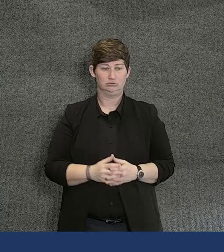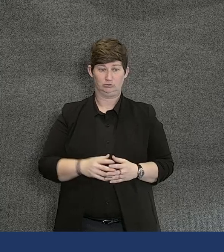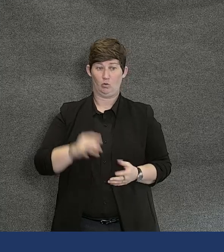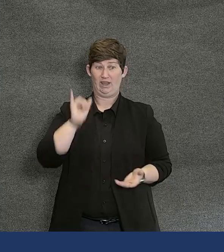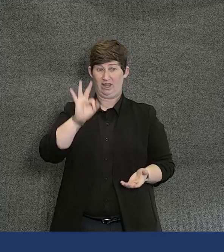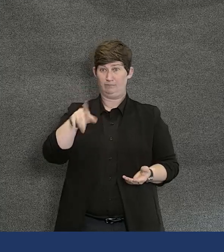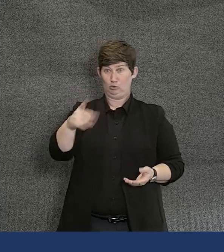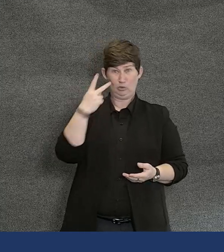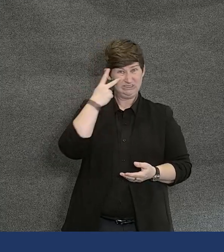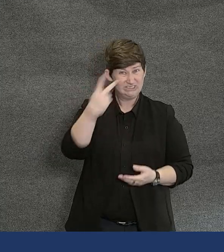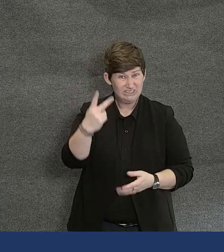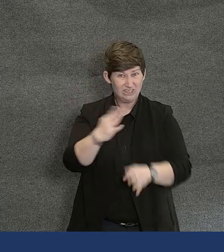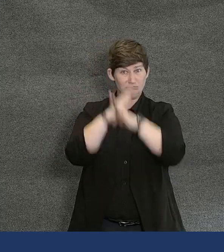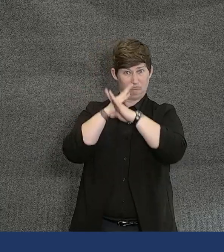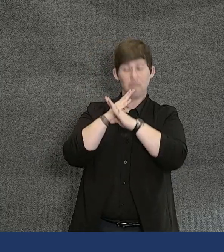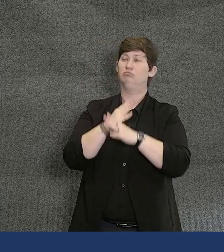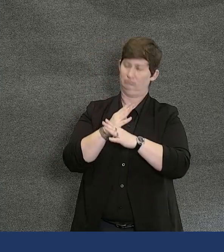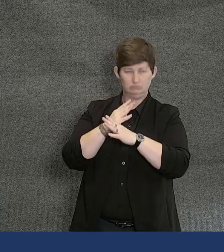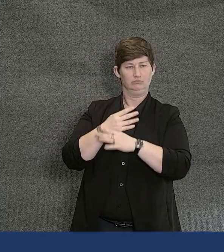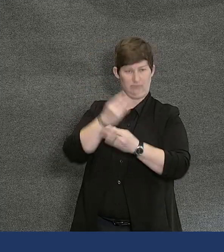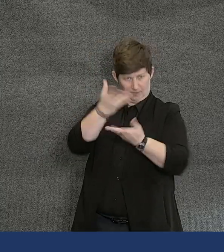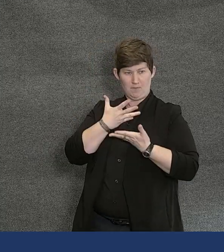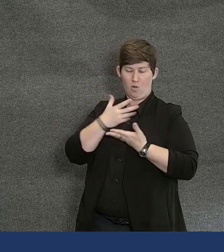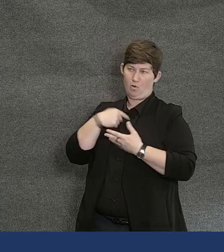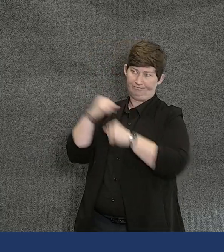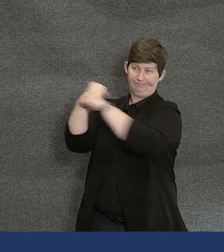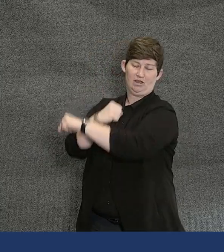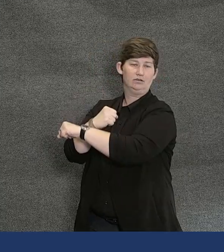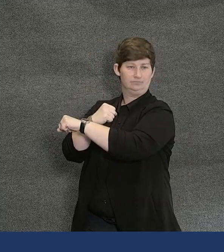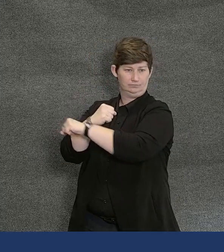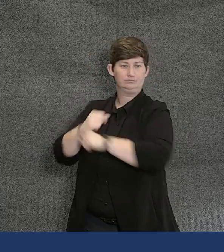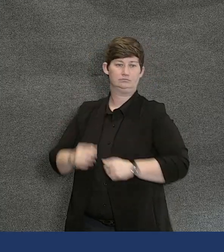Now, cuts to research. Cuts to research.